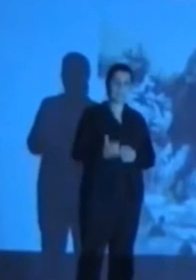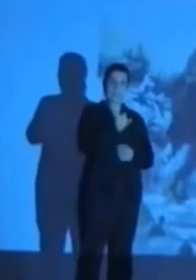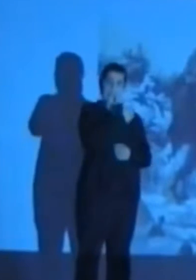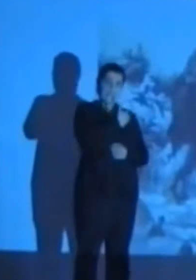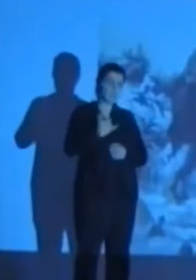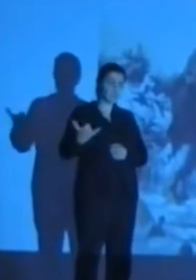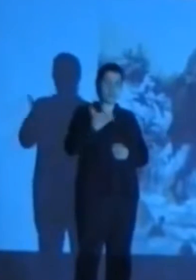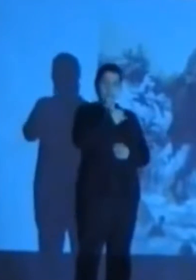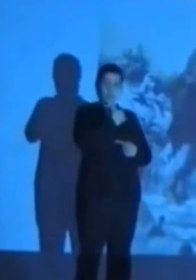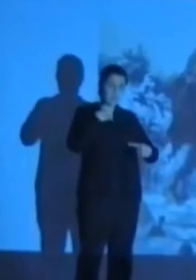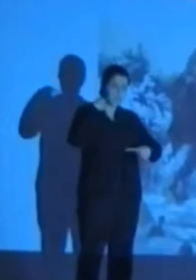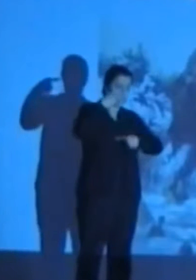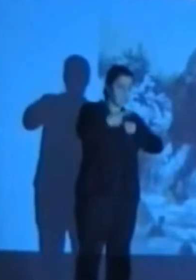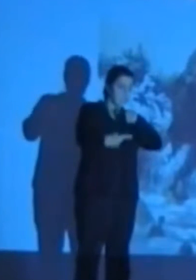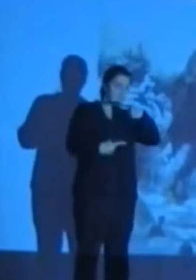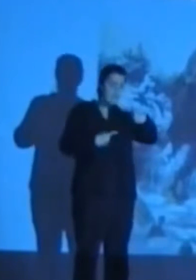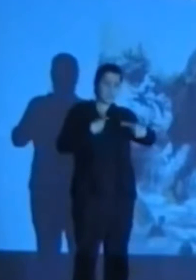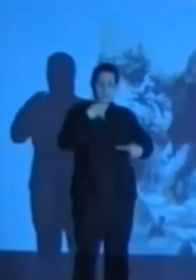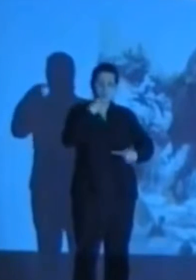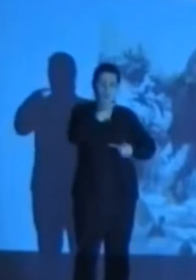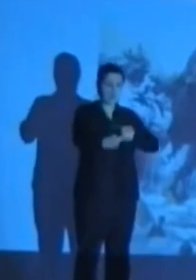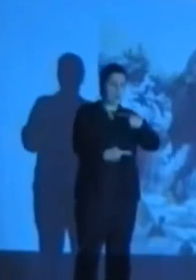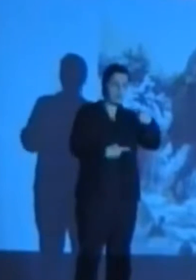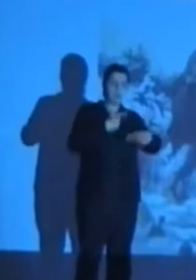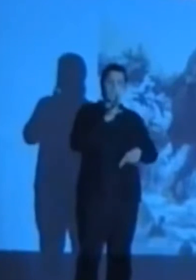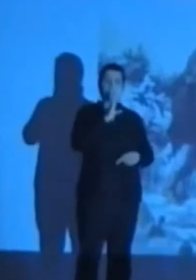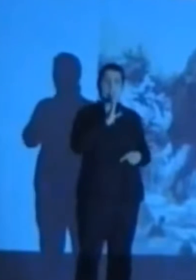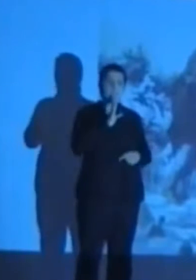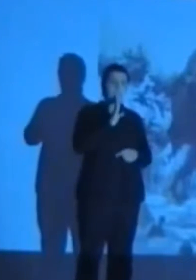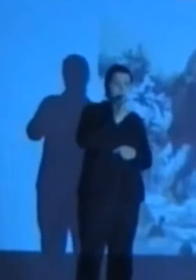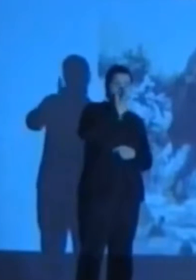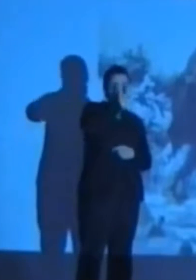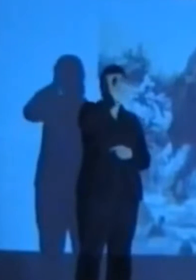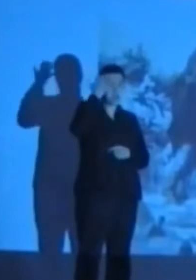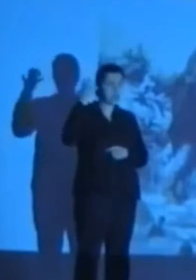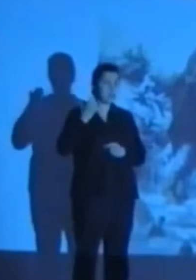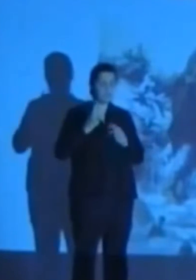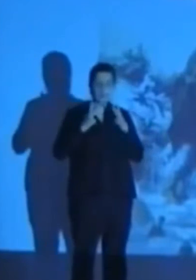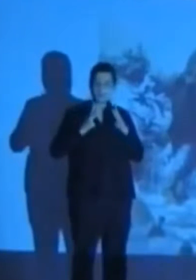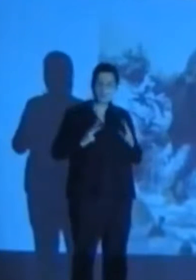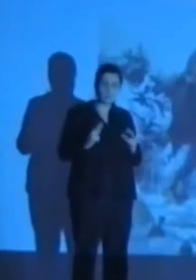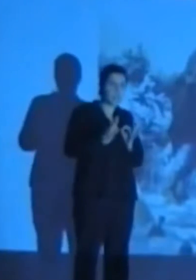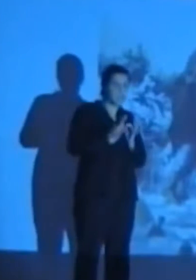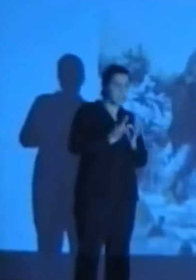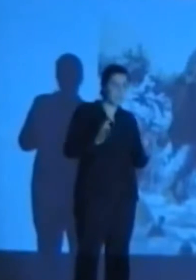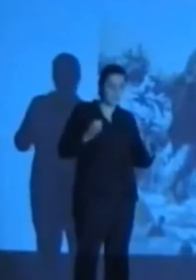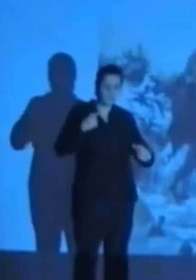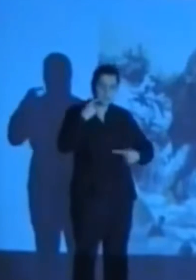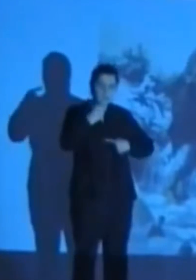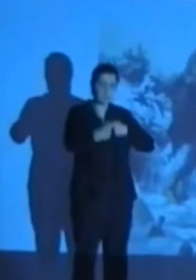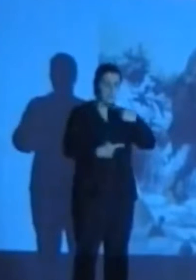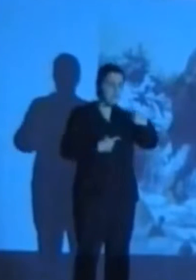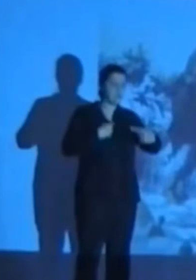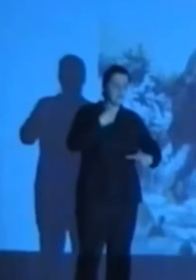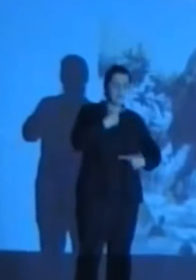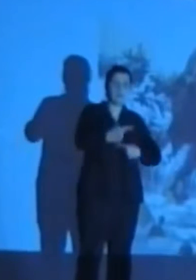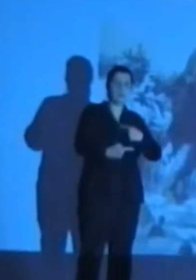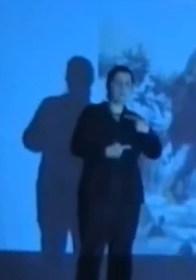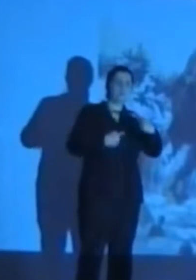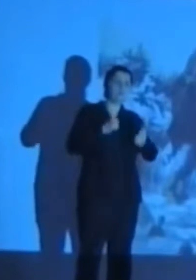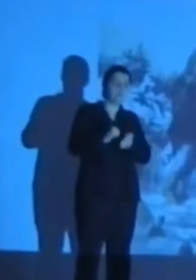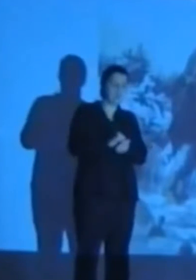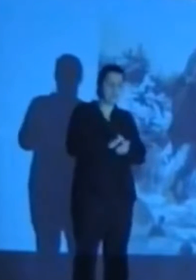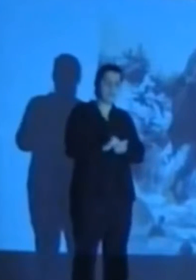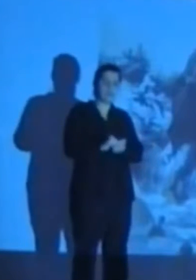Thus from year’s end unto year’s end, Winter, summer, all year through,